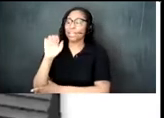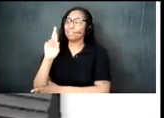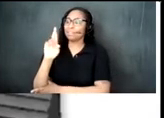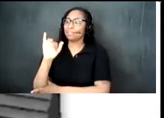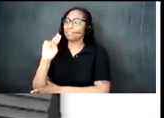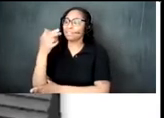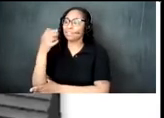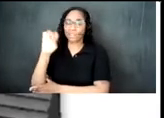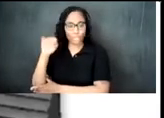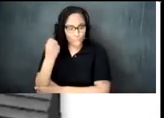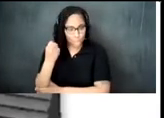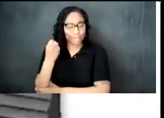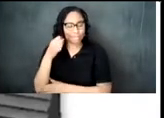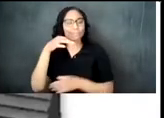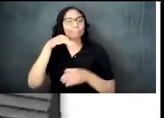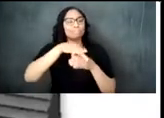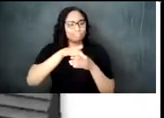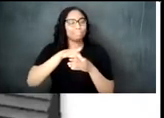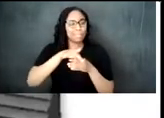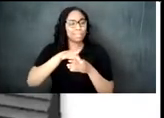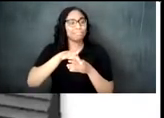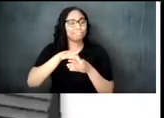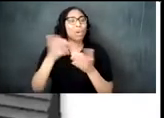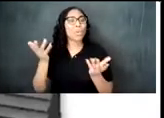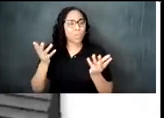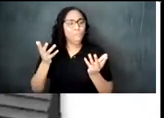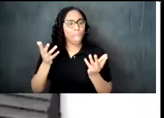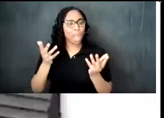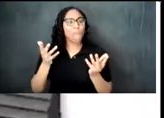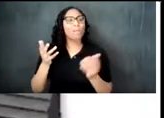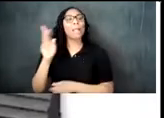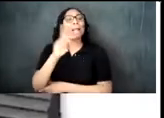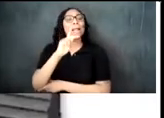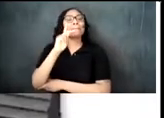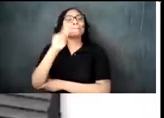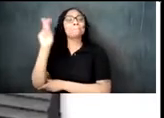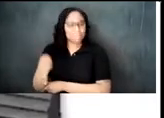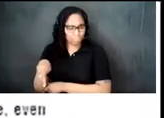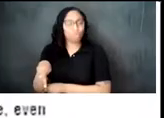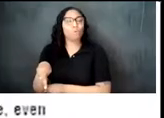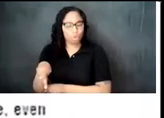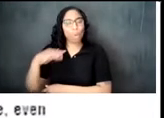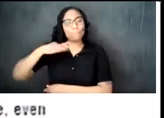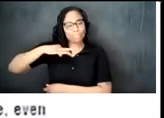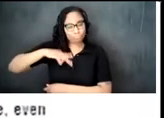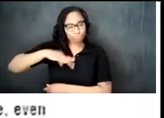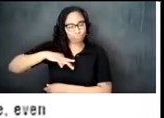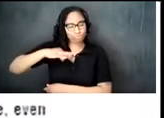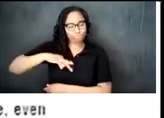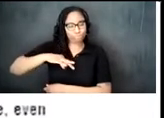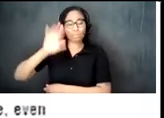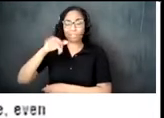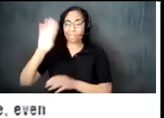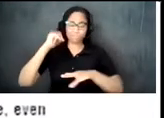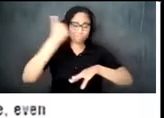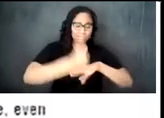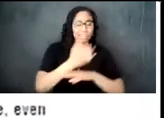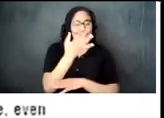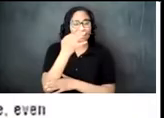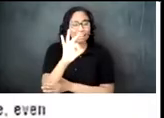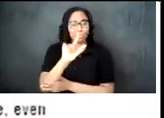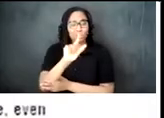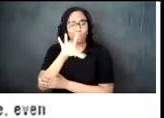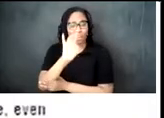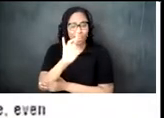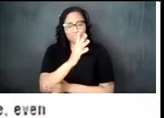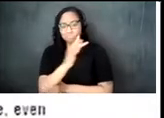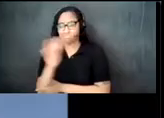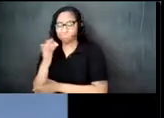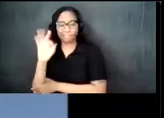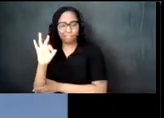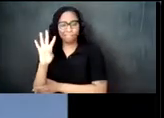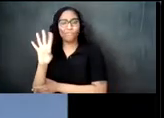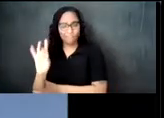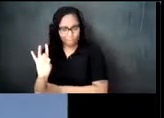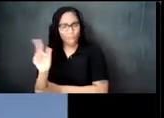in pittsburgh pennsylvania and was established and opens from 1928 to 1948. located in miami florida